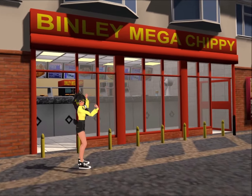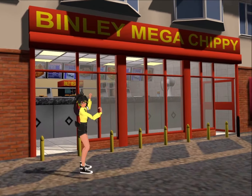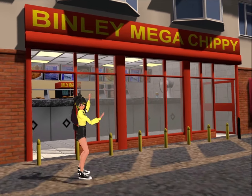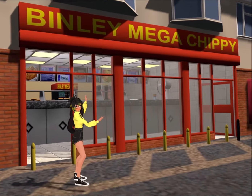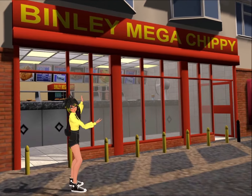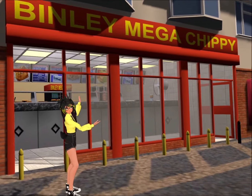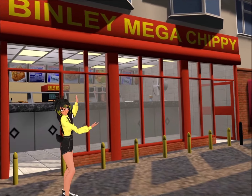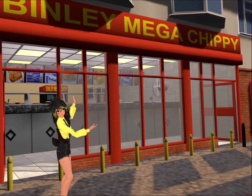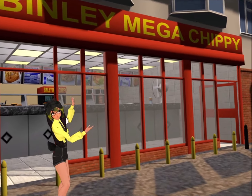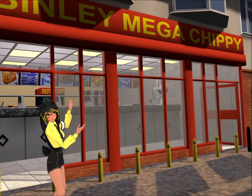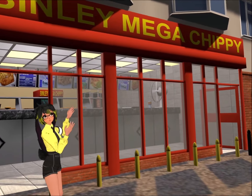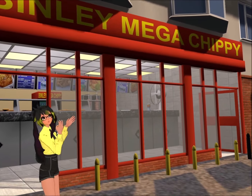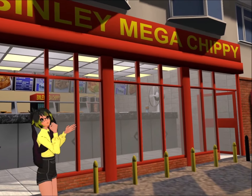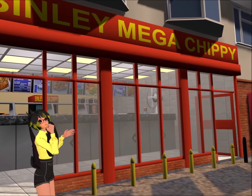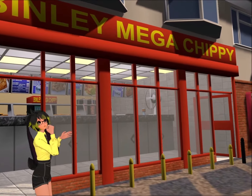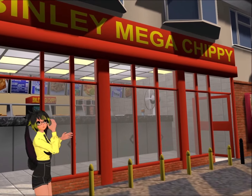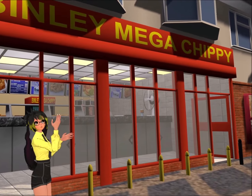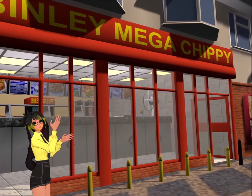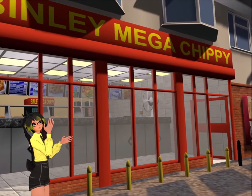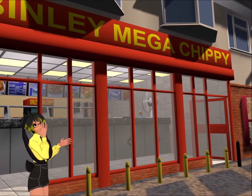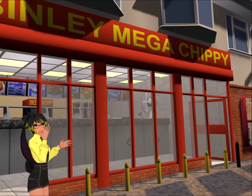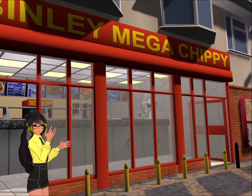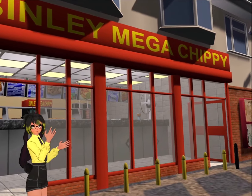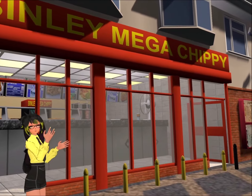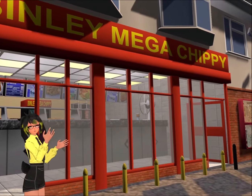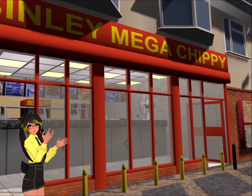Ta la! Beautiful. Delicious!